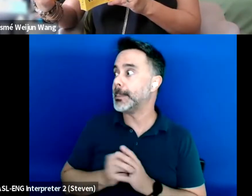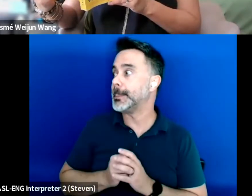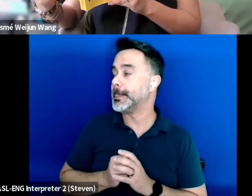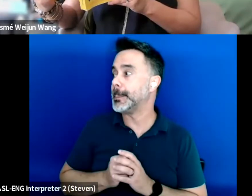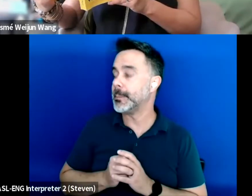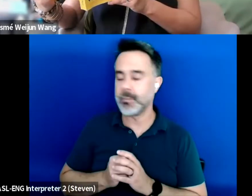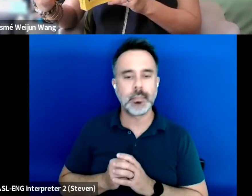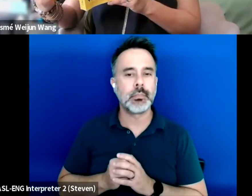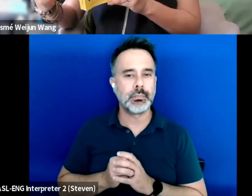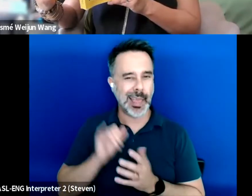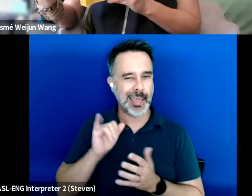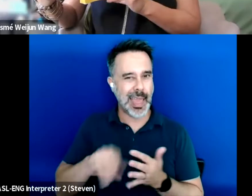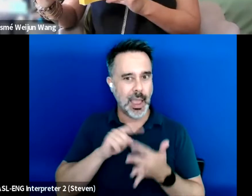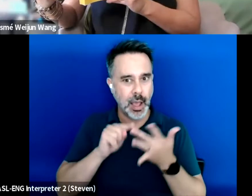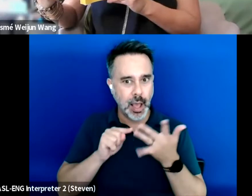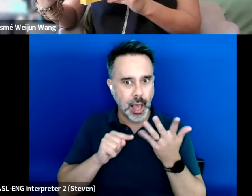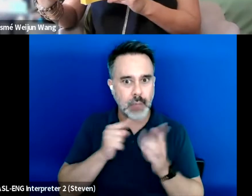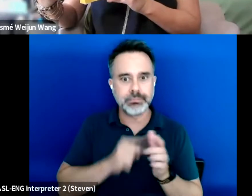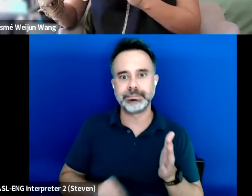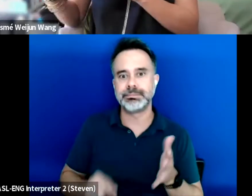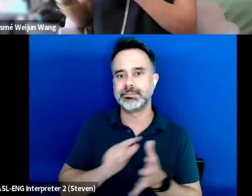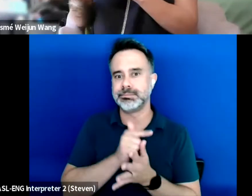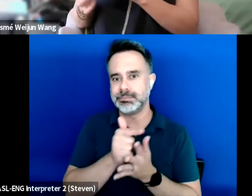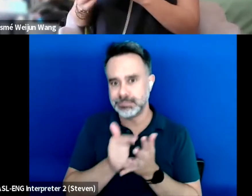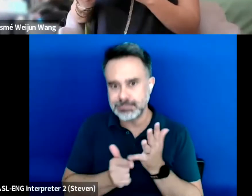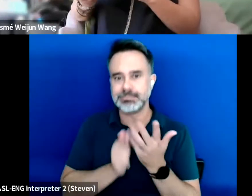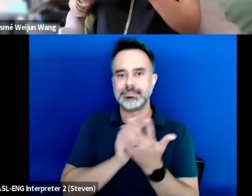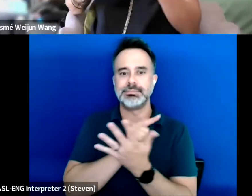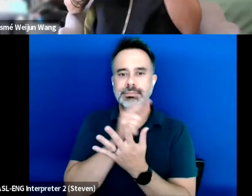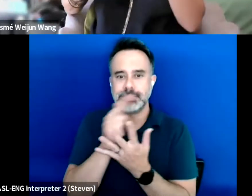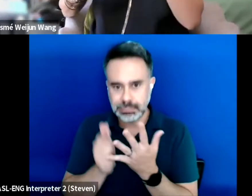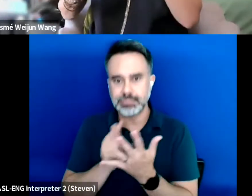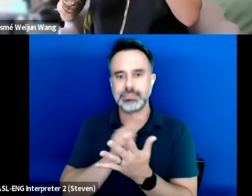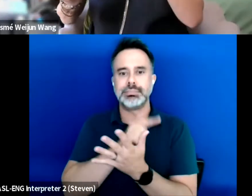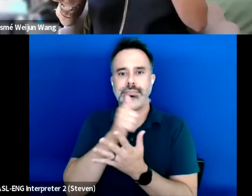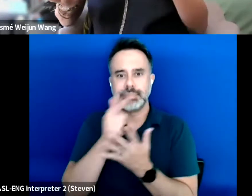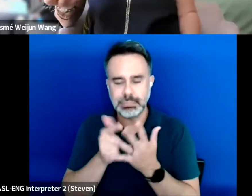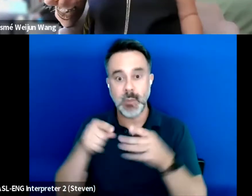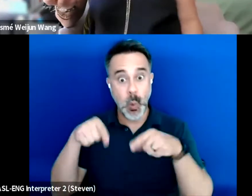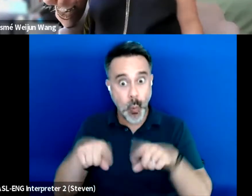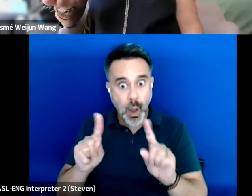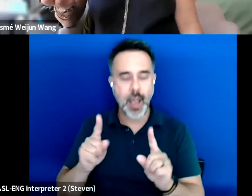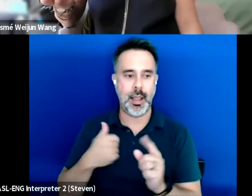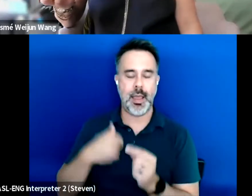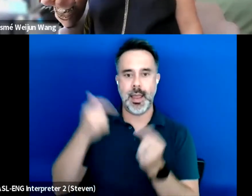In writing about my life, editing is time travel, collapsing, folding, expanding time.